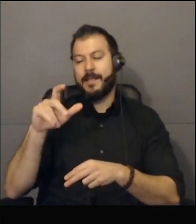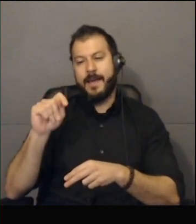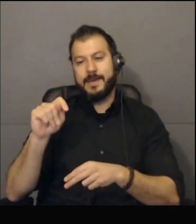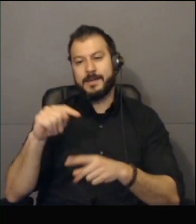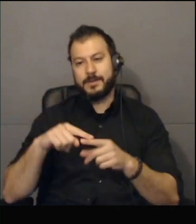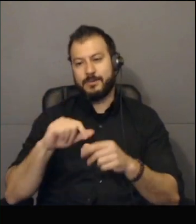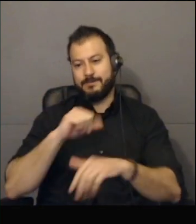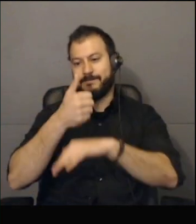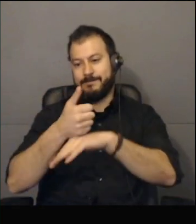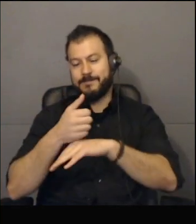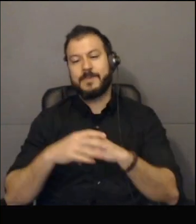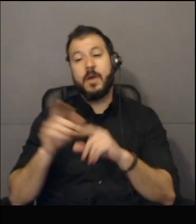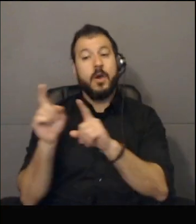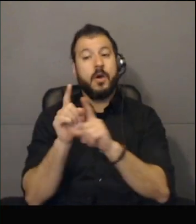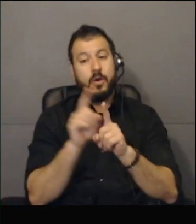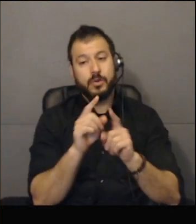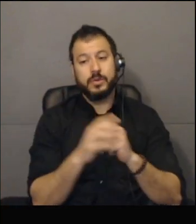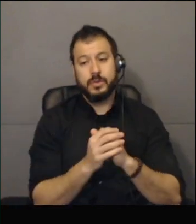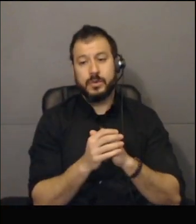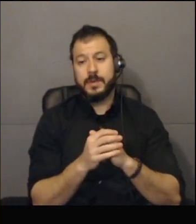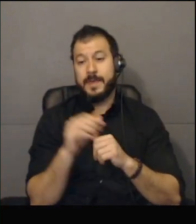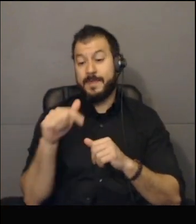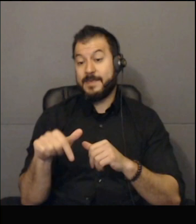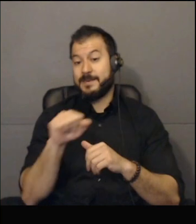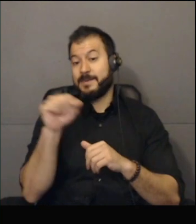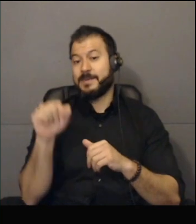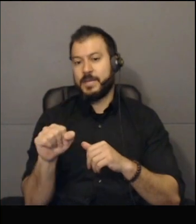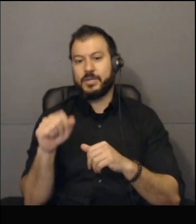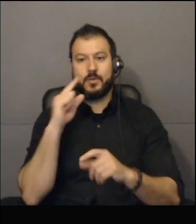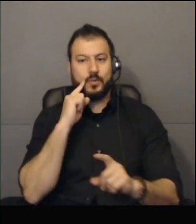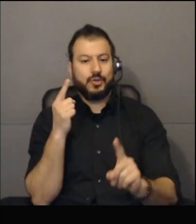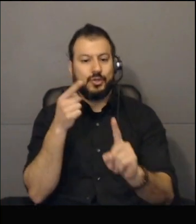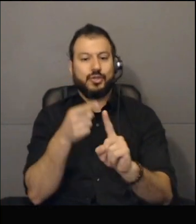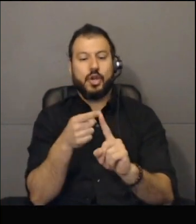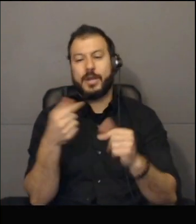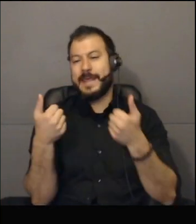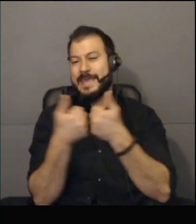Also, this session will target a game server build whose